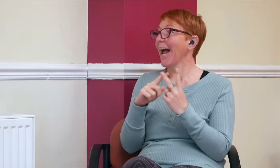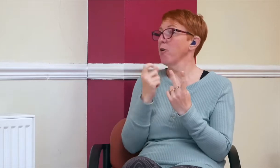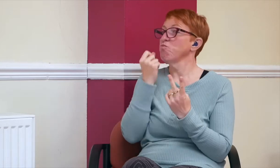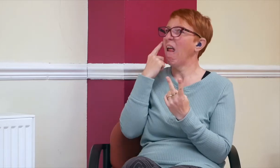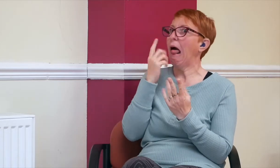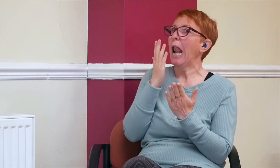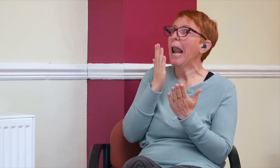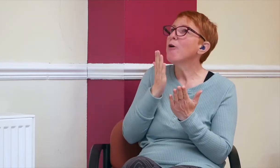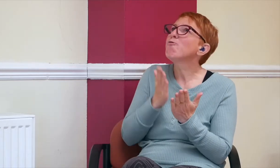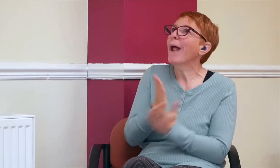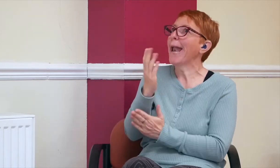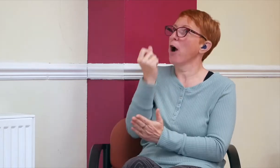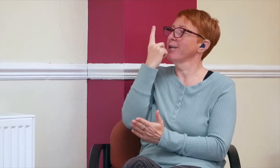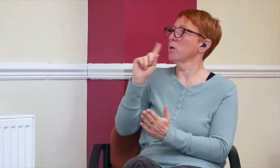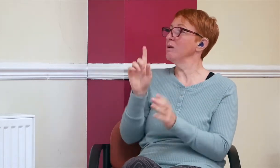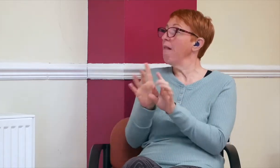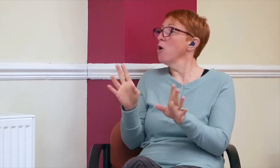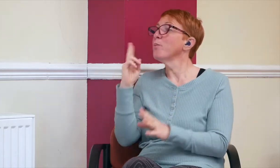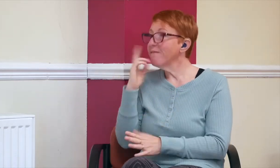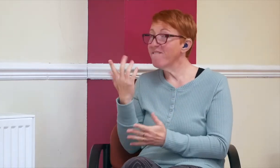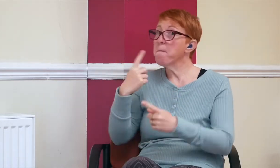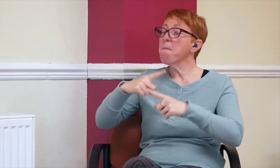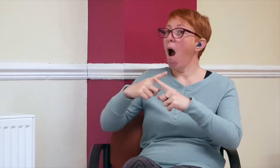I realised what it is to be deaf.